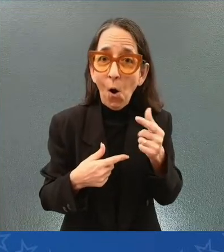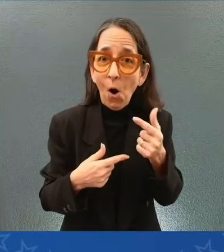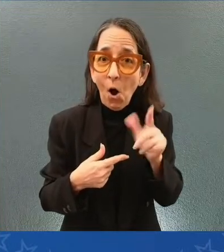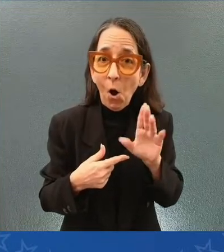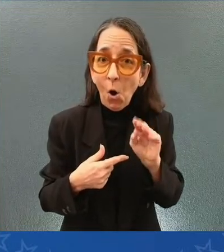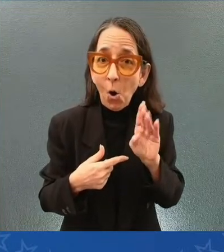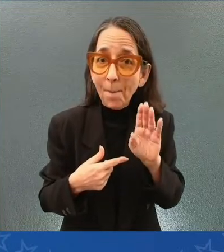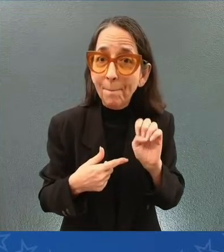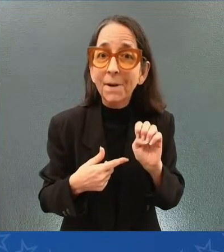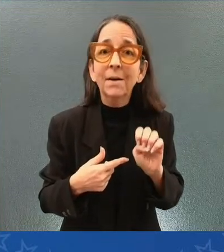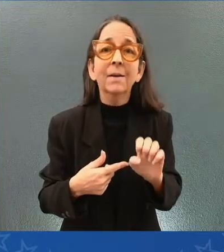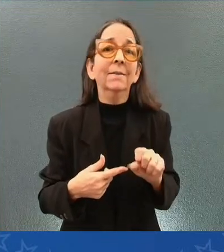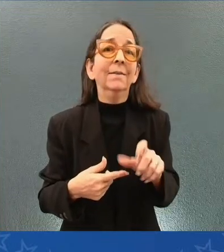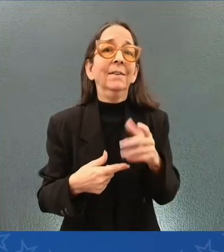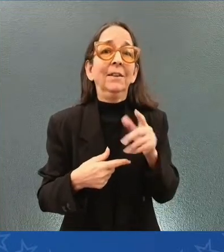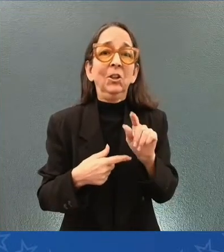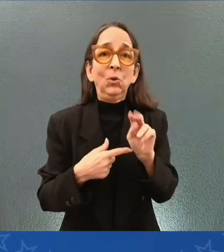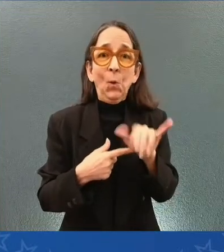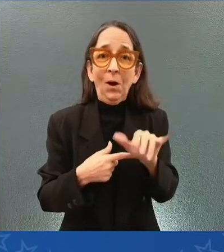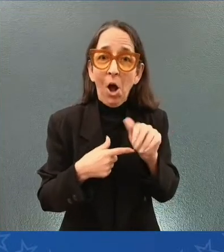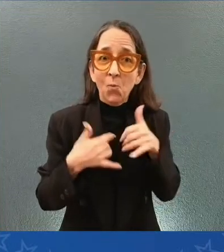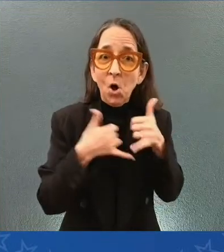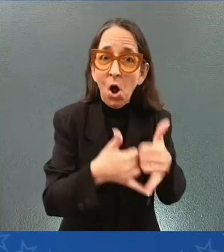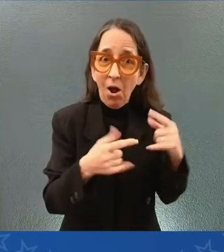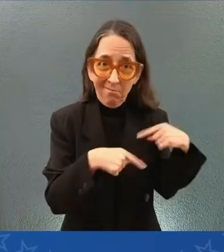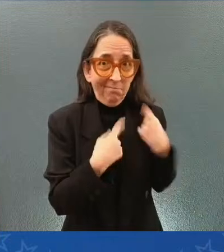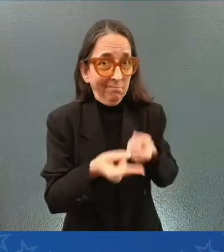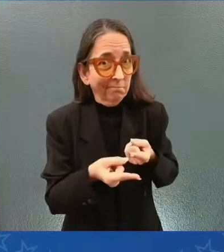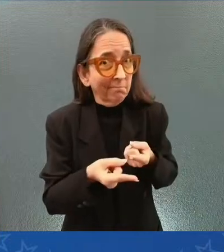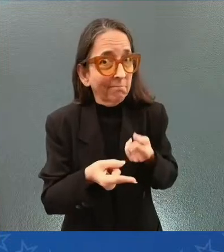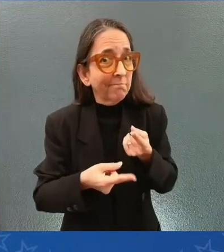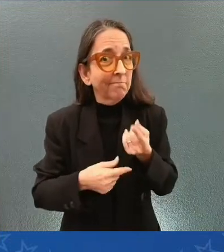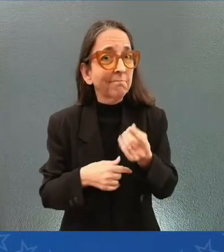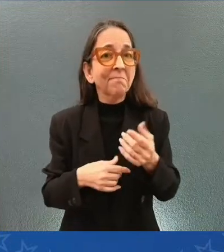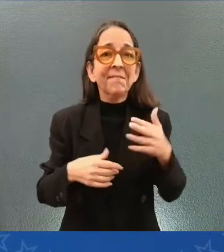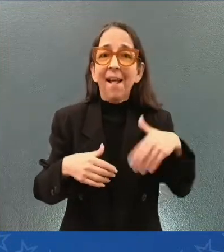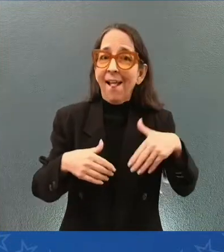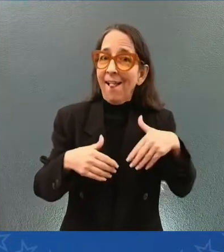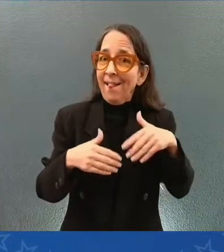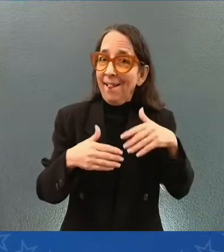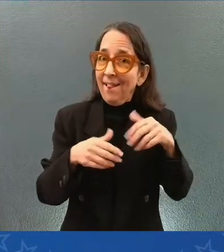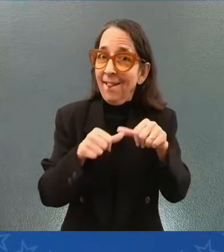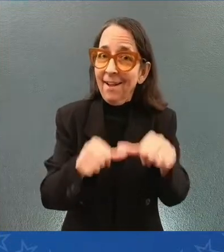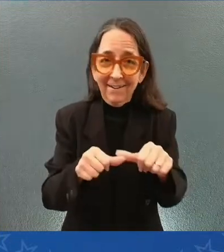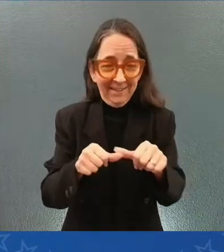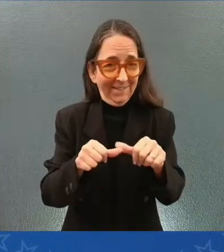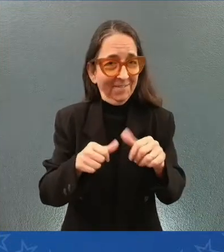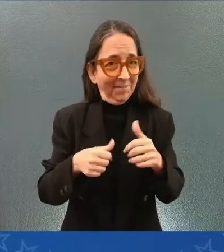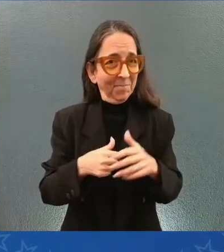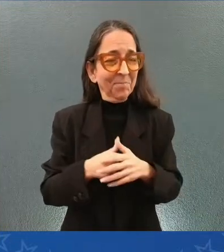The admiration of audiences and peers is only exceeded by that of the countless young people he inspires.